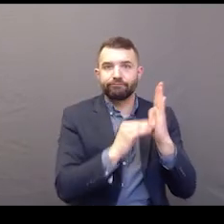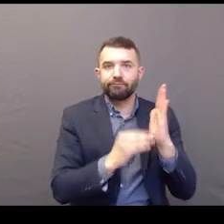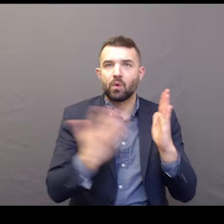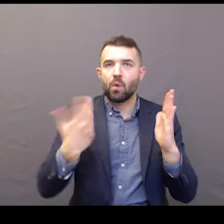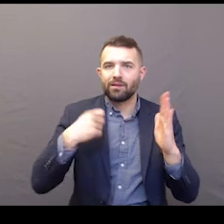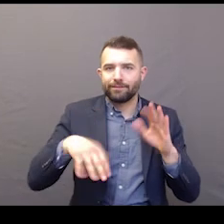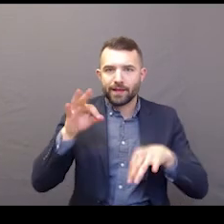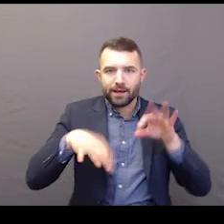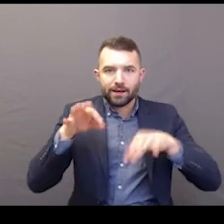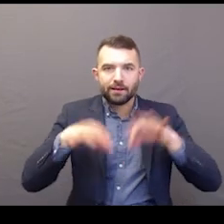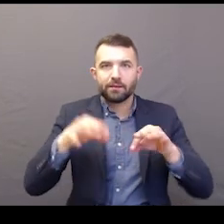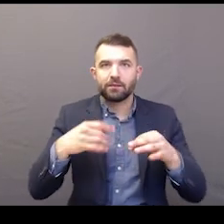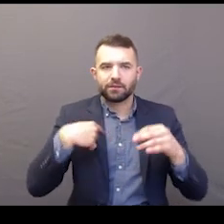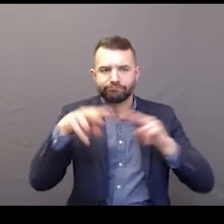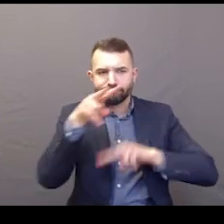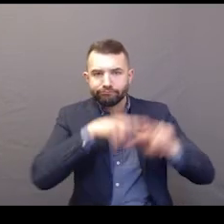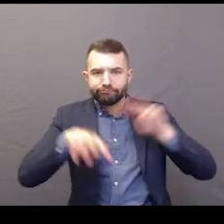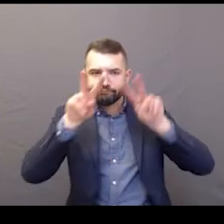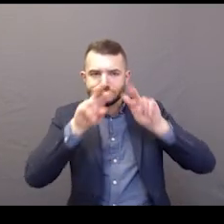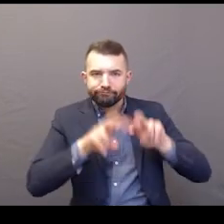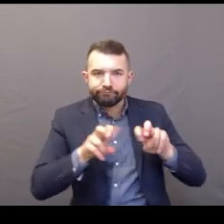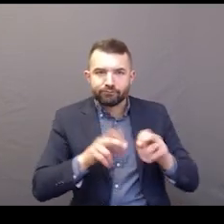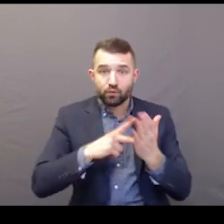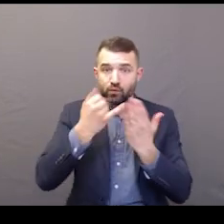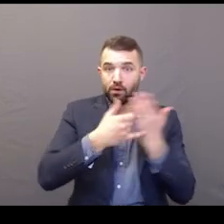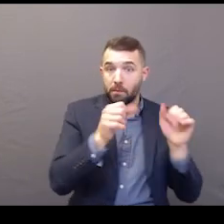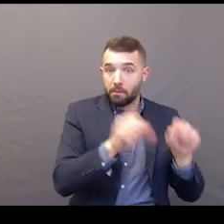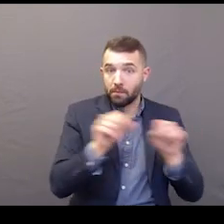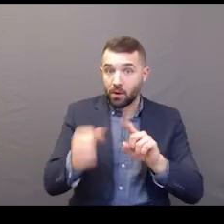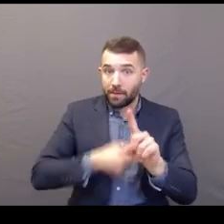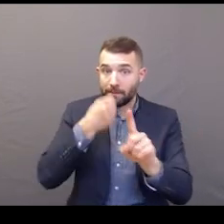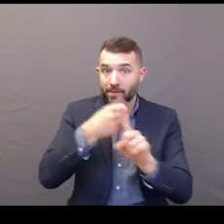Analyzing a project’s potential environmental impacts through the SEPA process